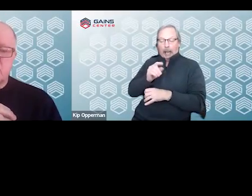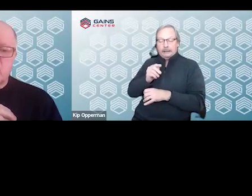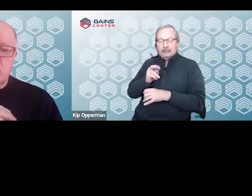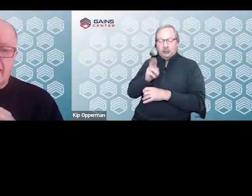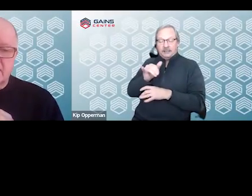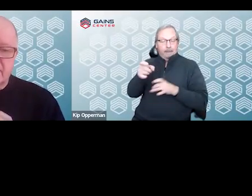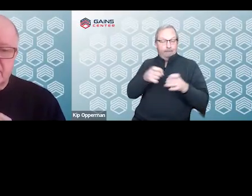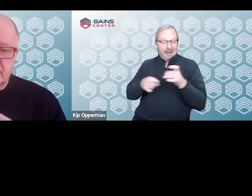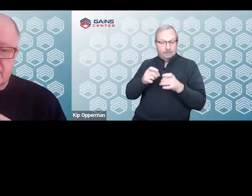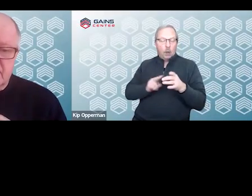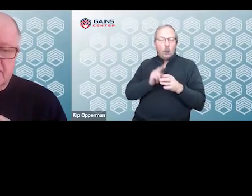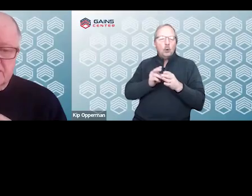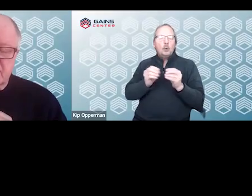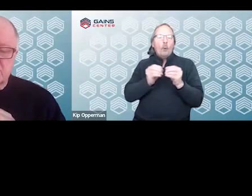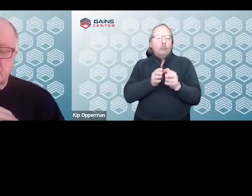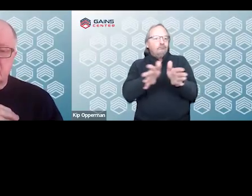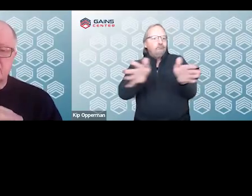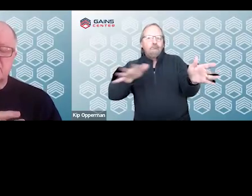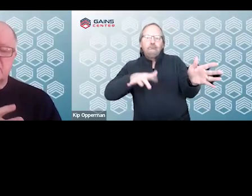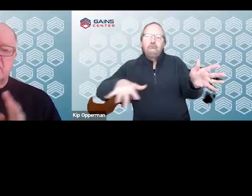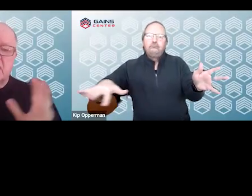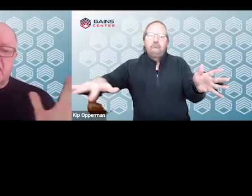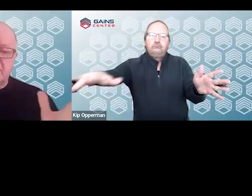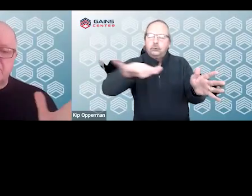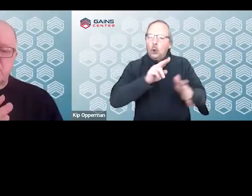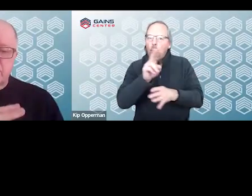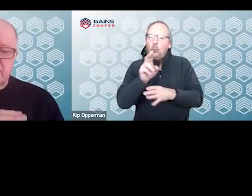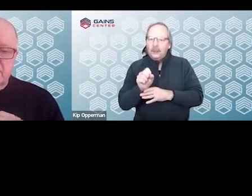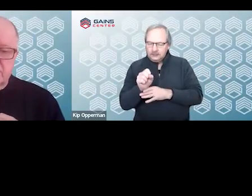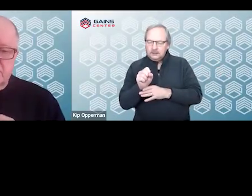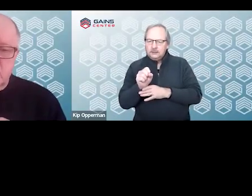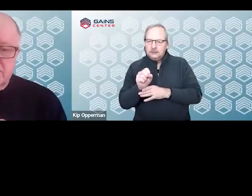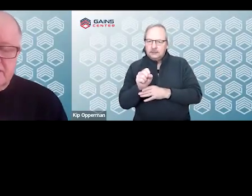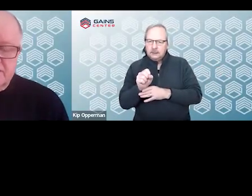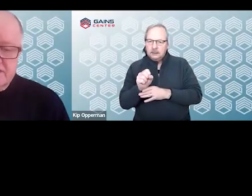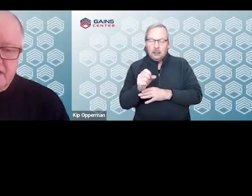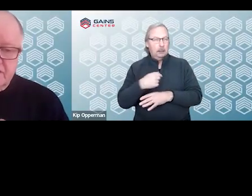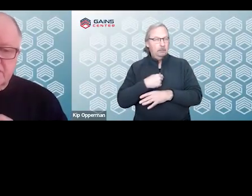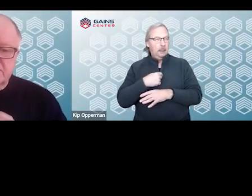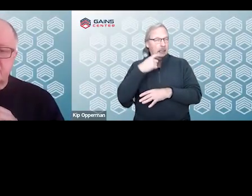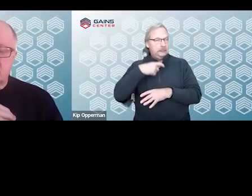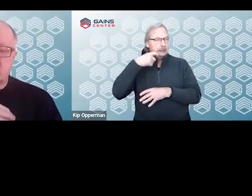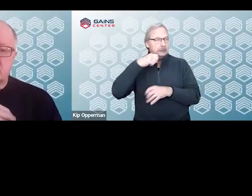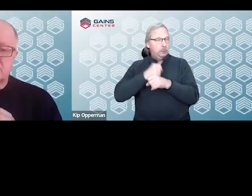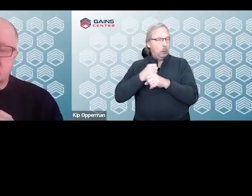used more widely in the United States. Because I've been doing addiction work since the '70s.